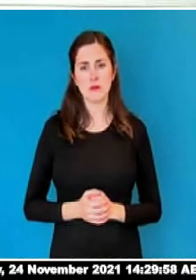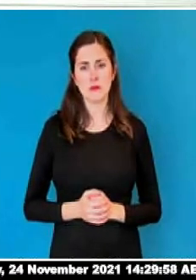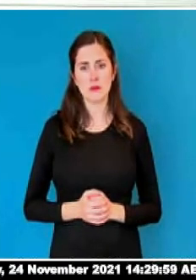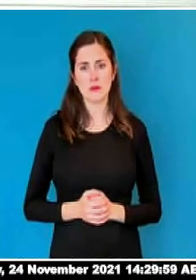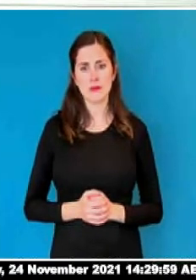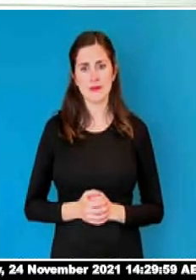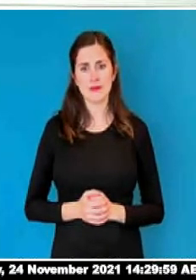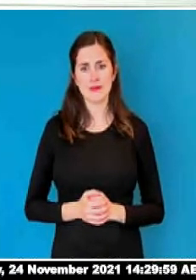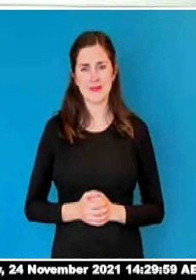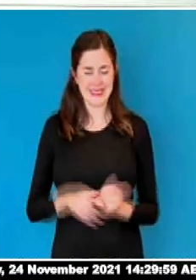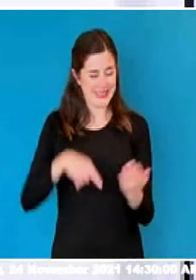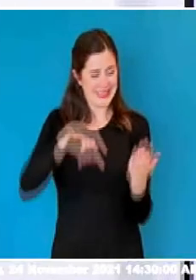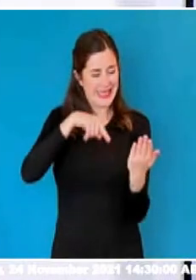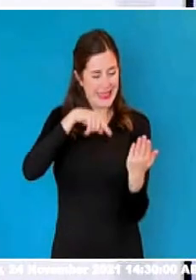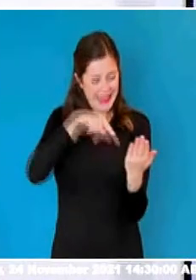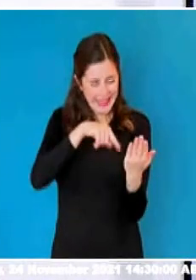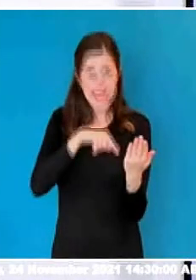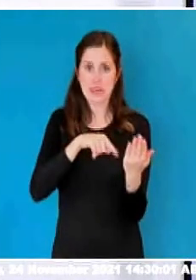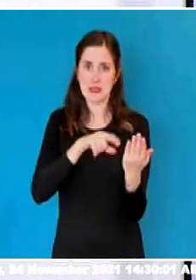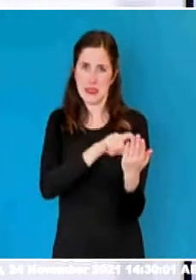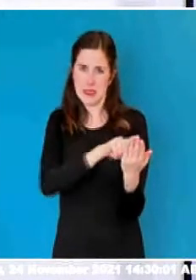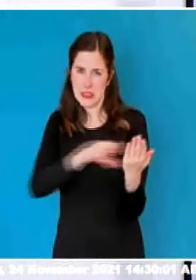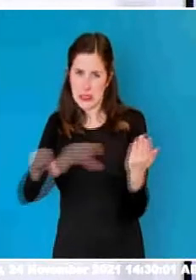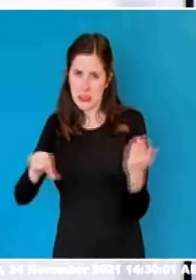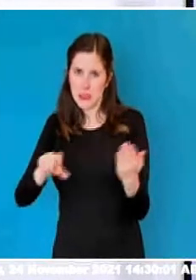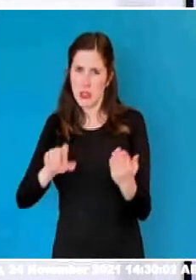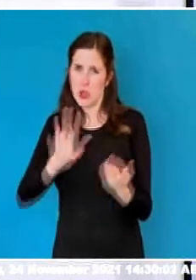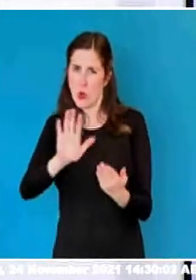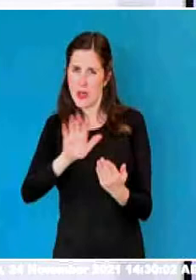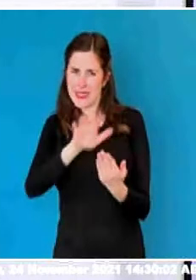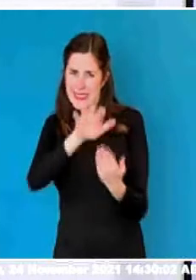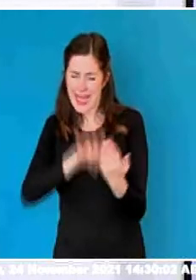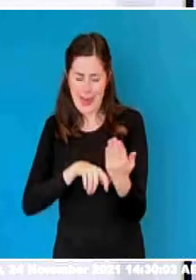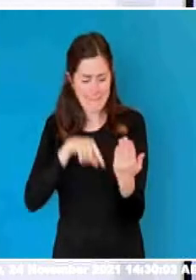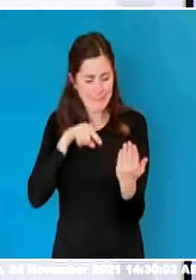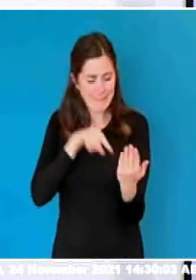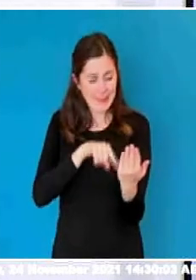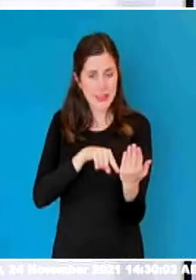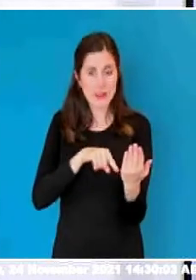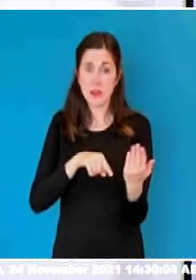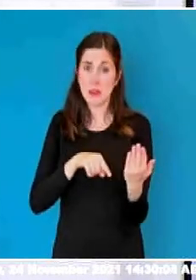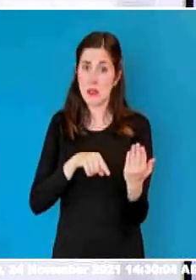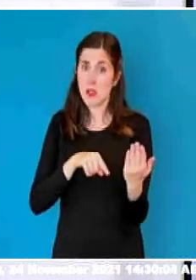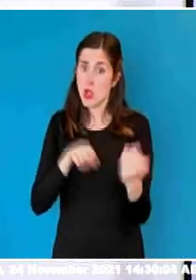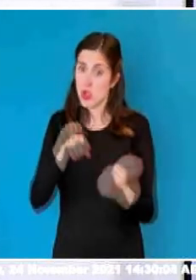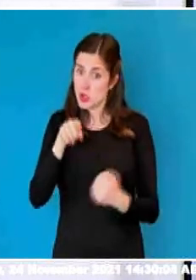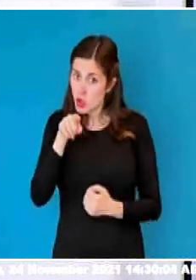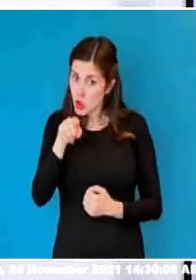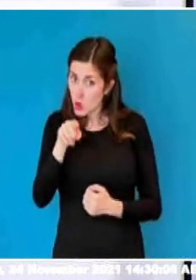part of your statement that you are suggesting that people with disability